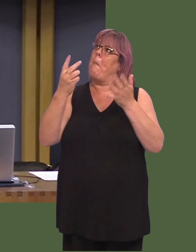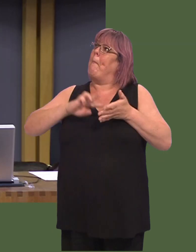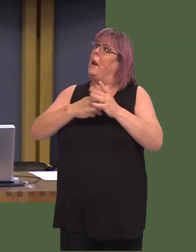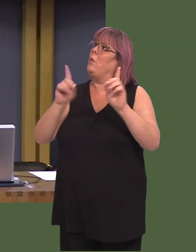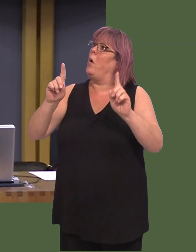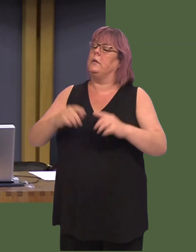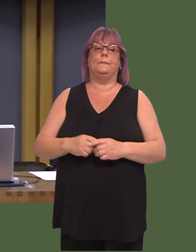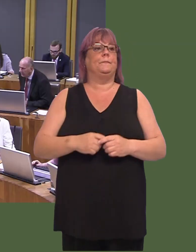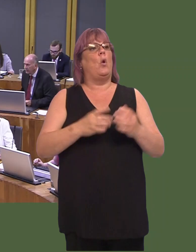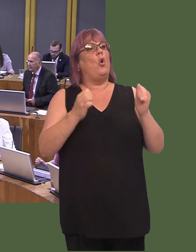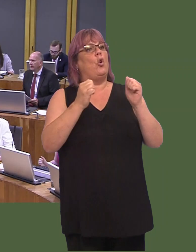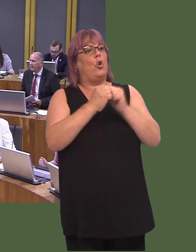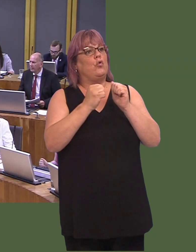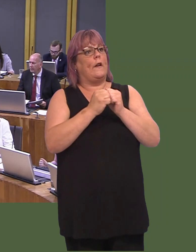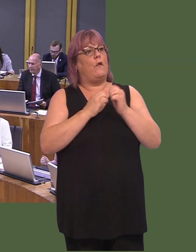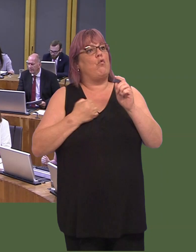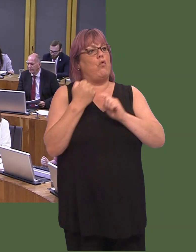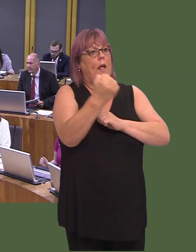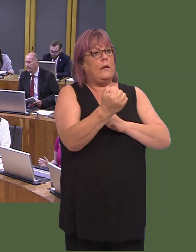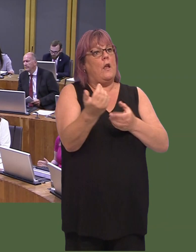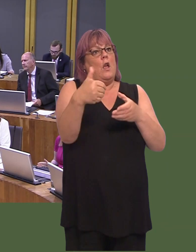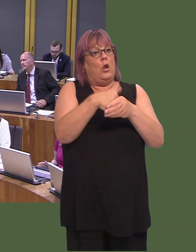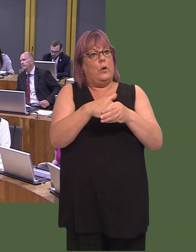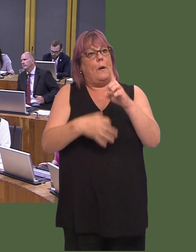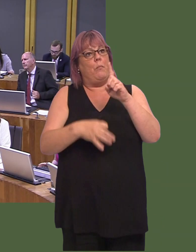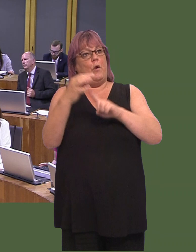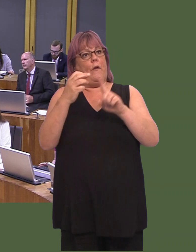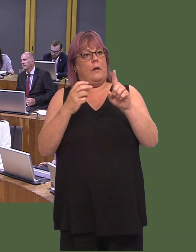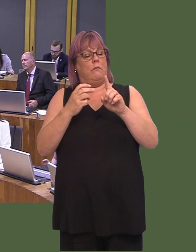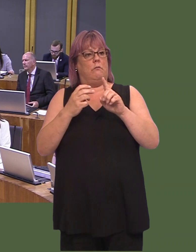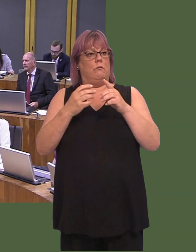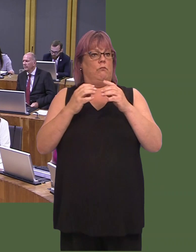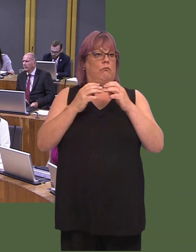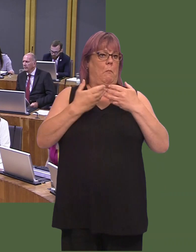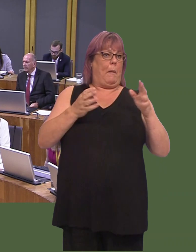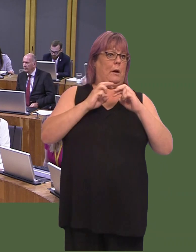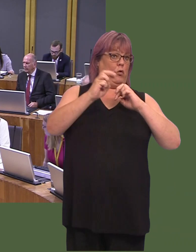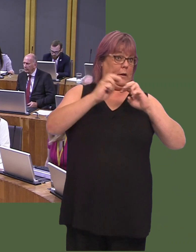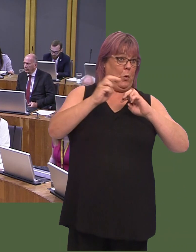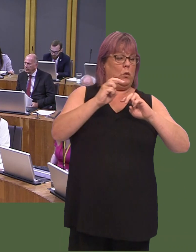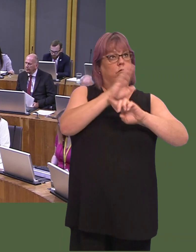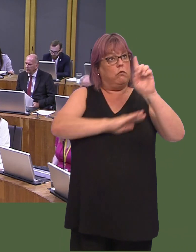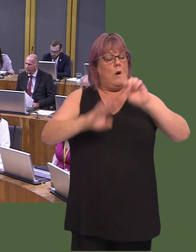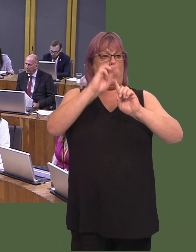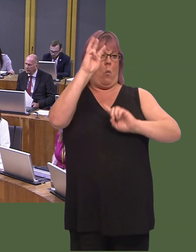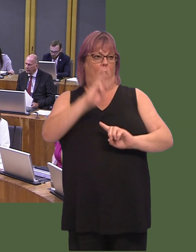OAQ52472 Carwyn Jones AM: The new contract for rail services does include a number of proposals for improvements to public transport in each region of Wales.